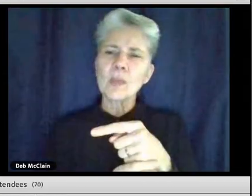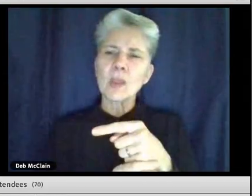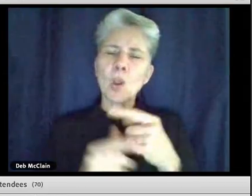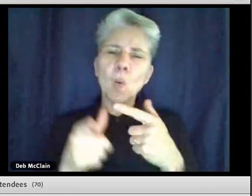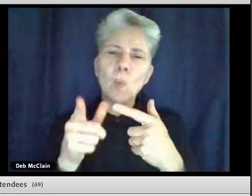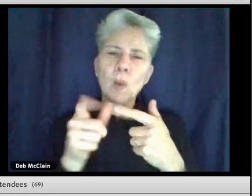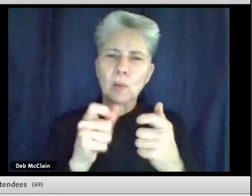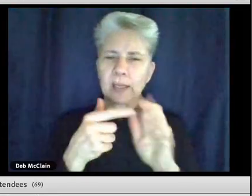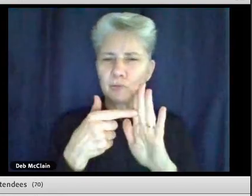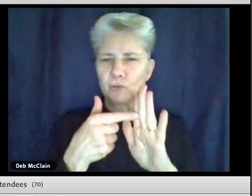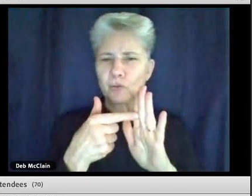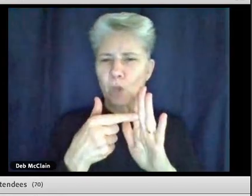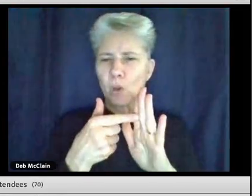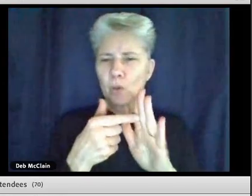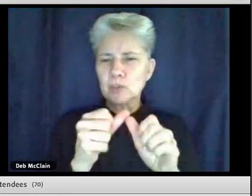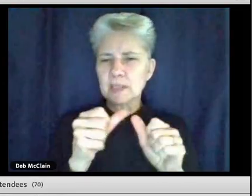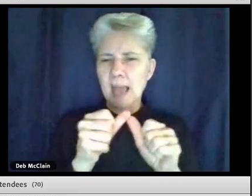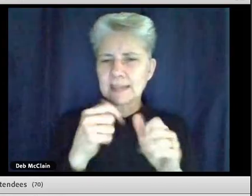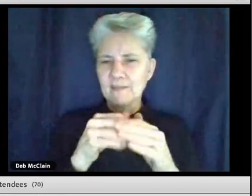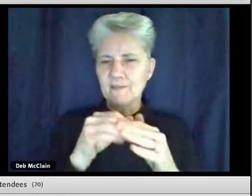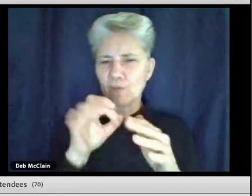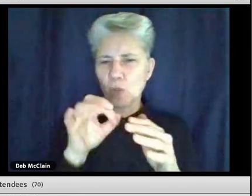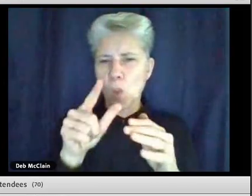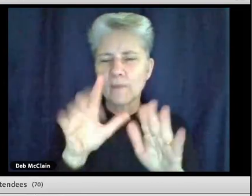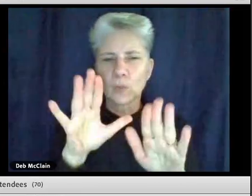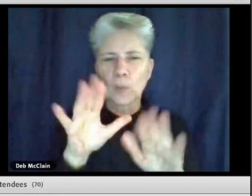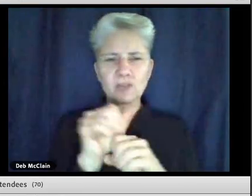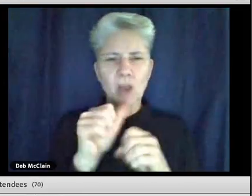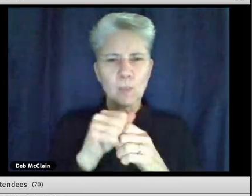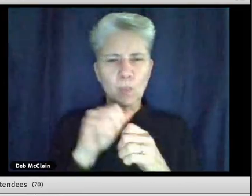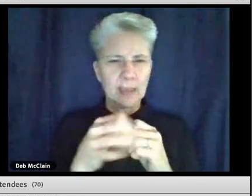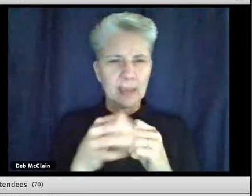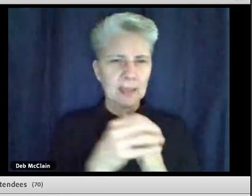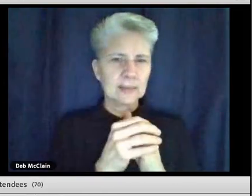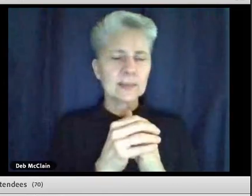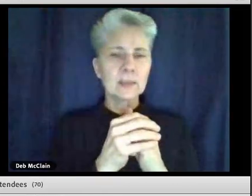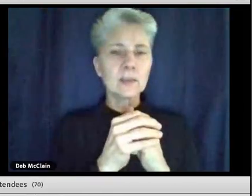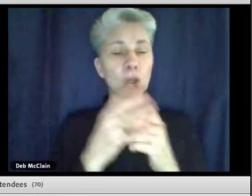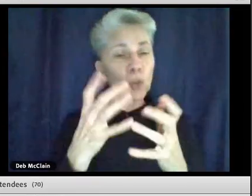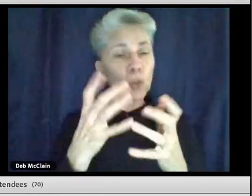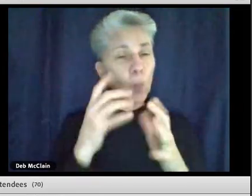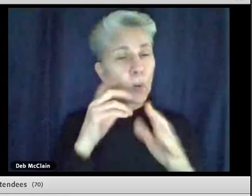There's some examples here. And just real quickly, and I'm going to show you a couple sites in Florida